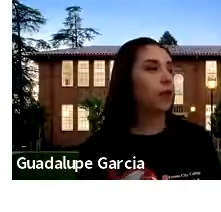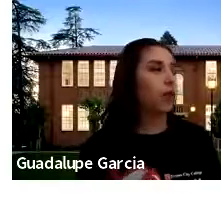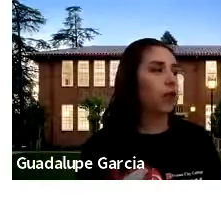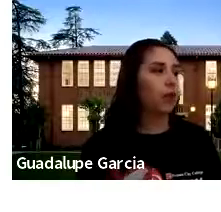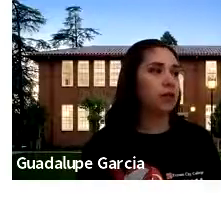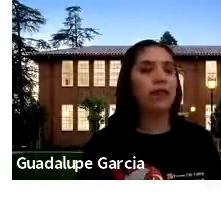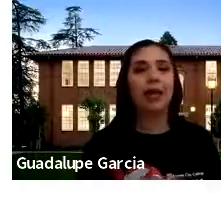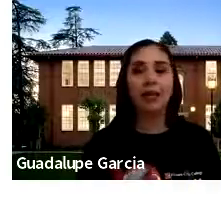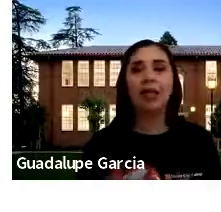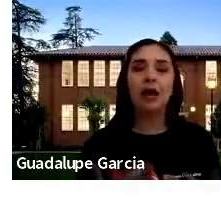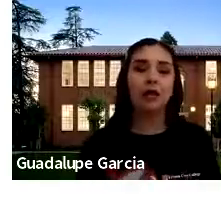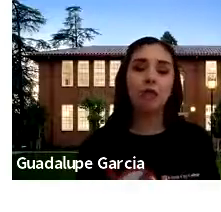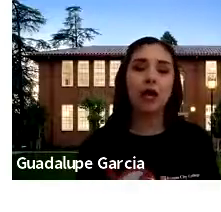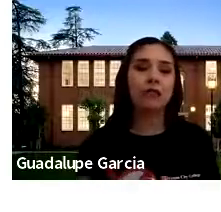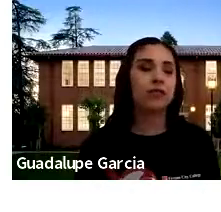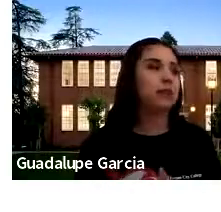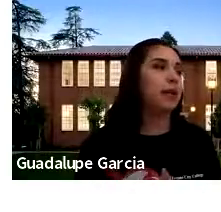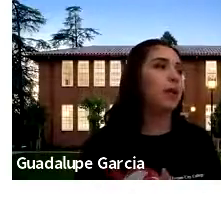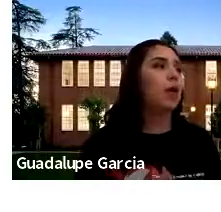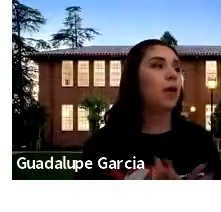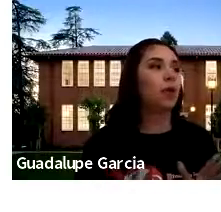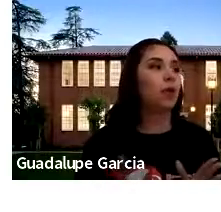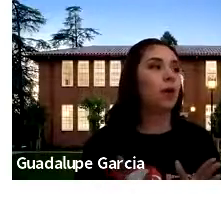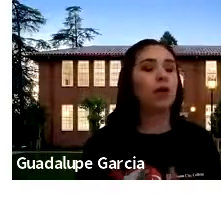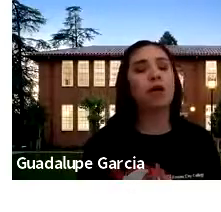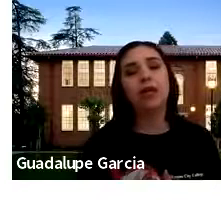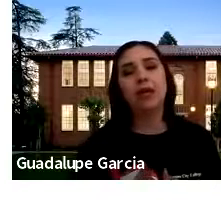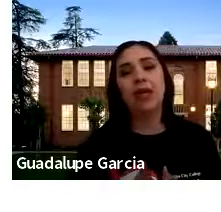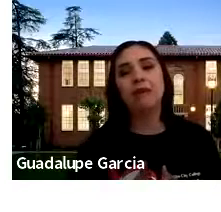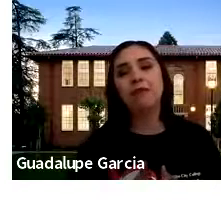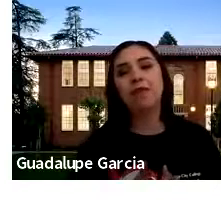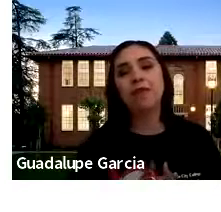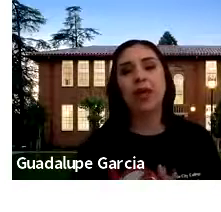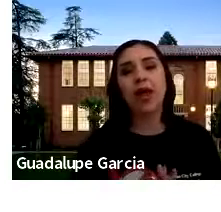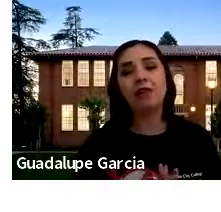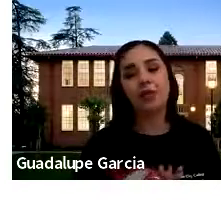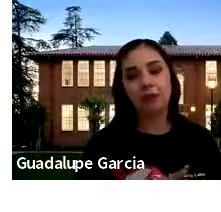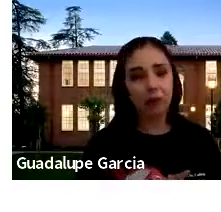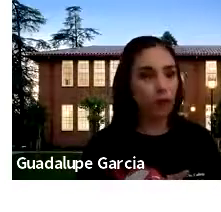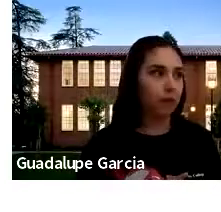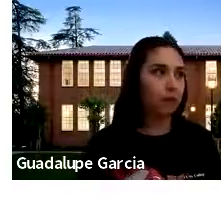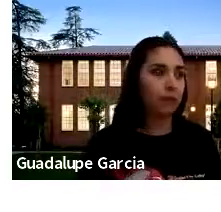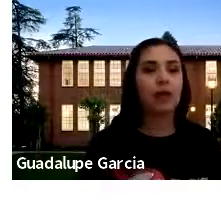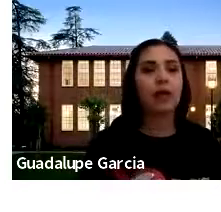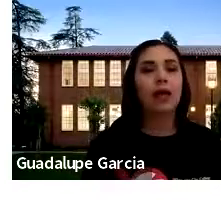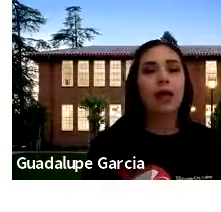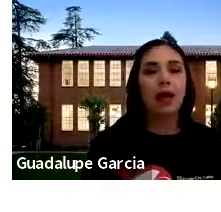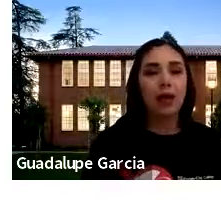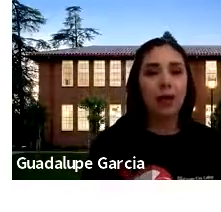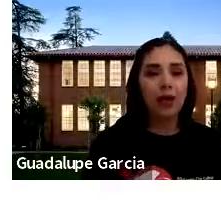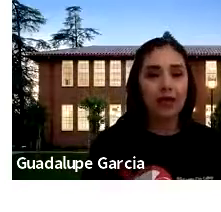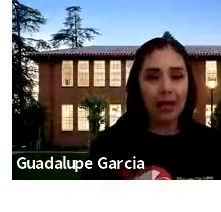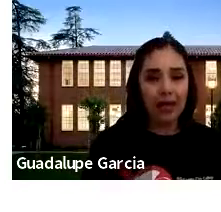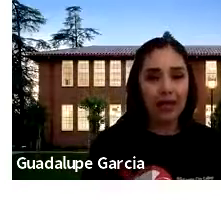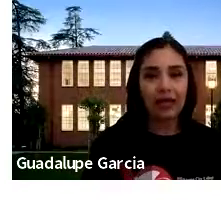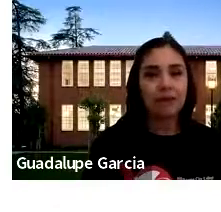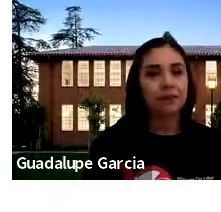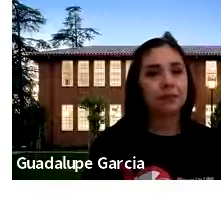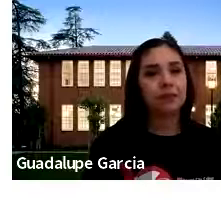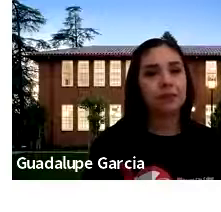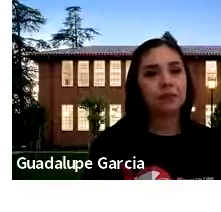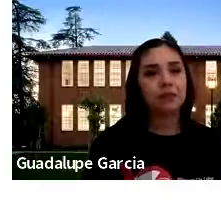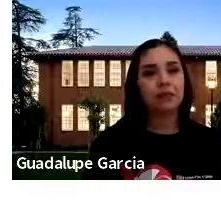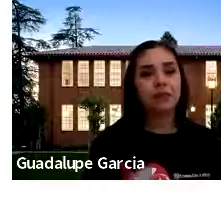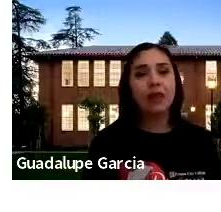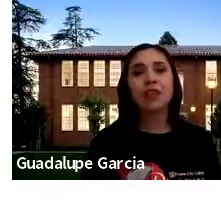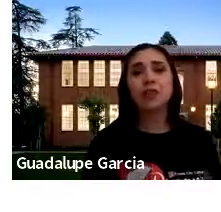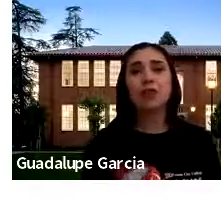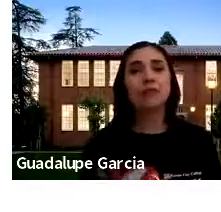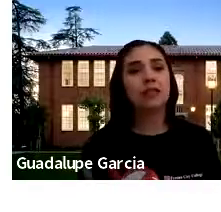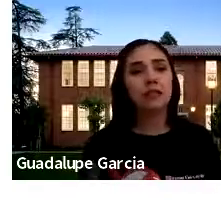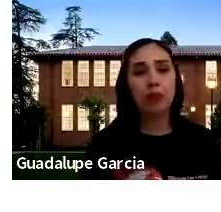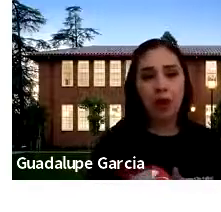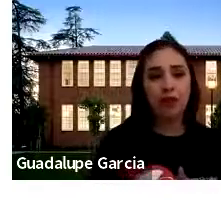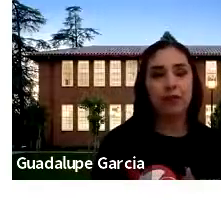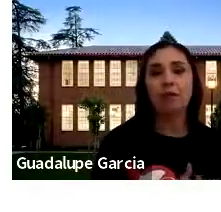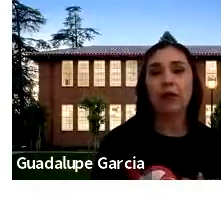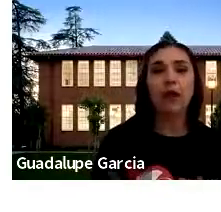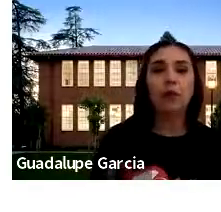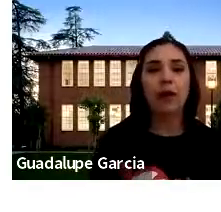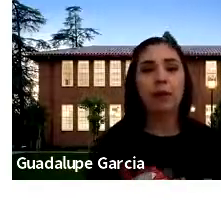or more years and they have also have to submit what we call the A B 540 affidavit form with that guy. In 2012, the Barack Obama